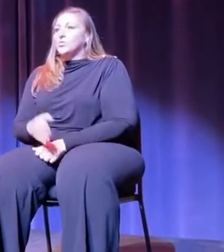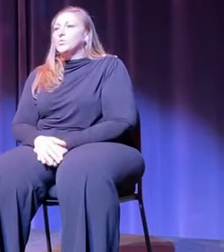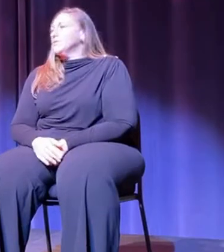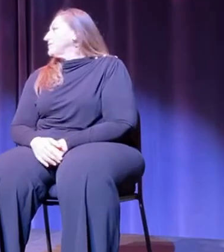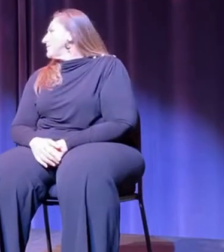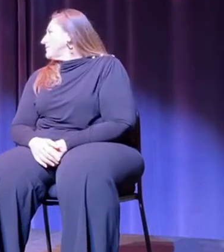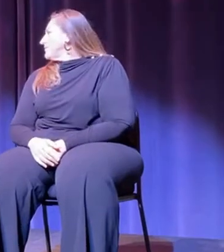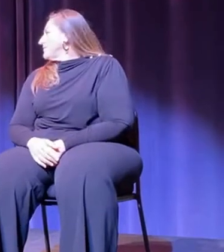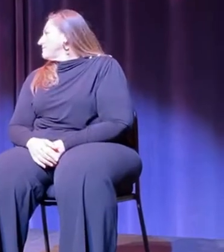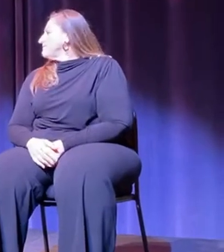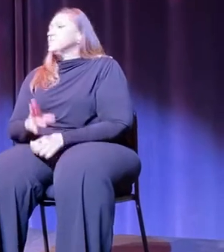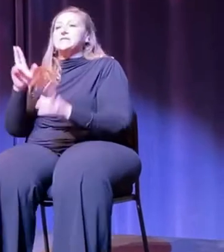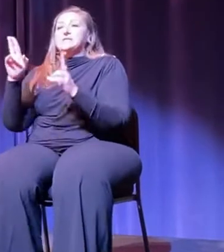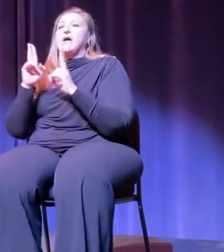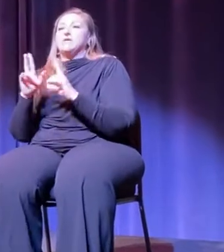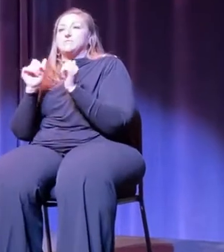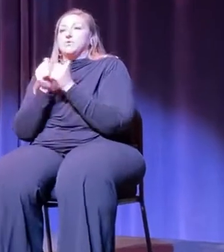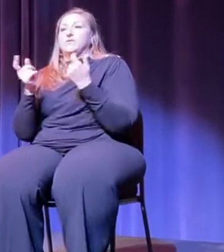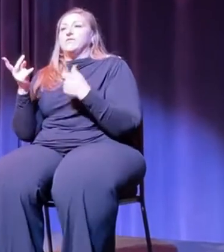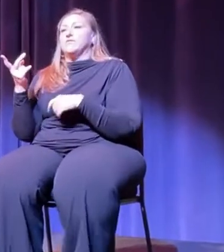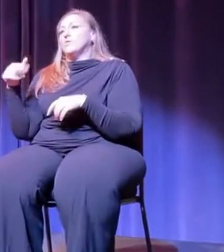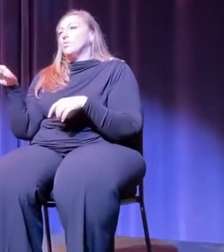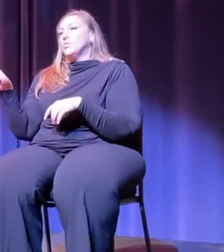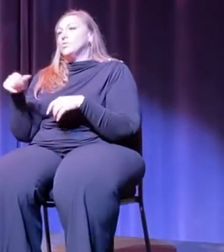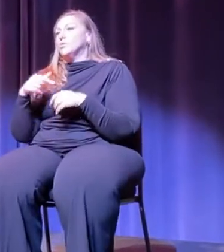I have been thinking a lot about poetry